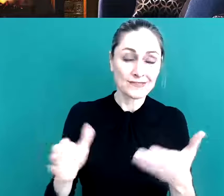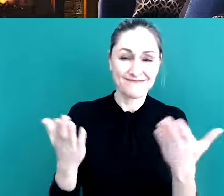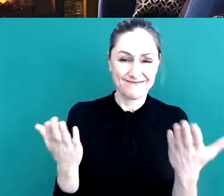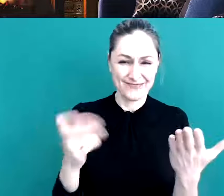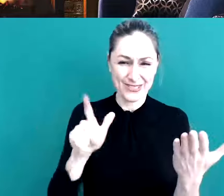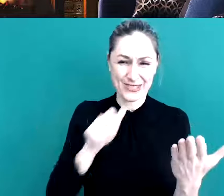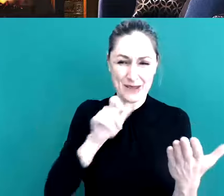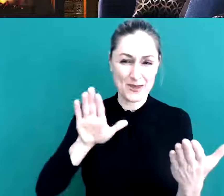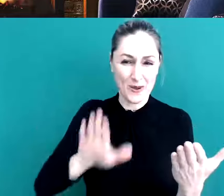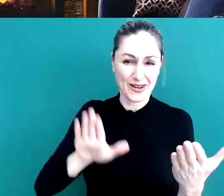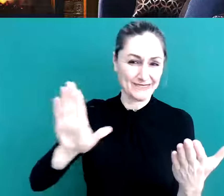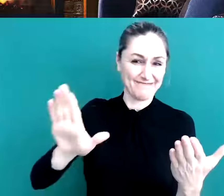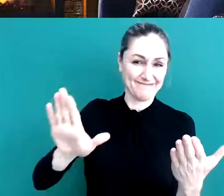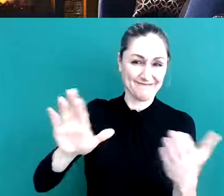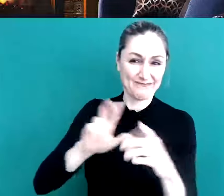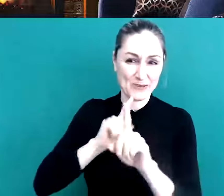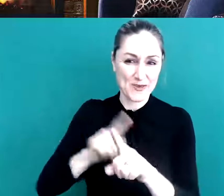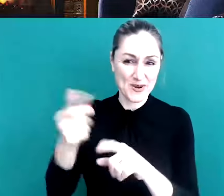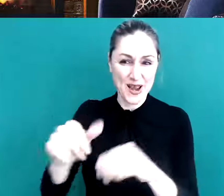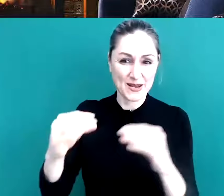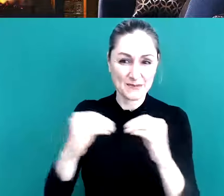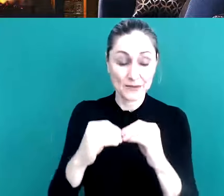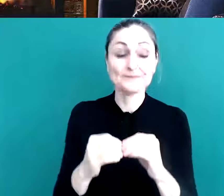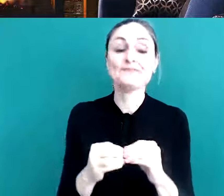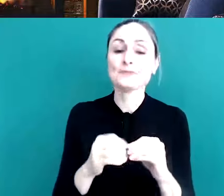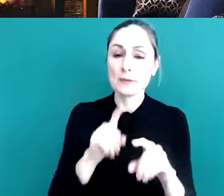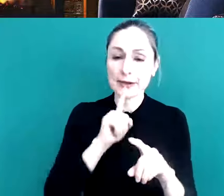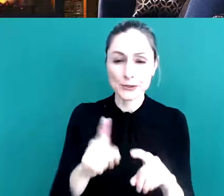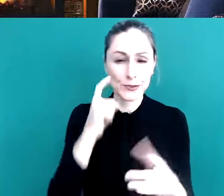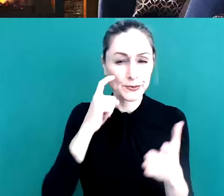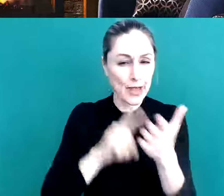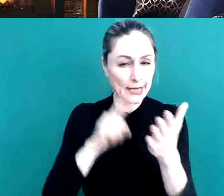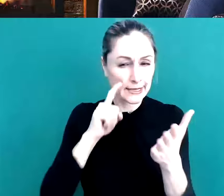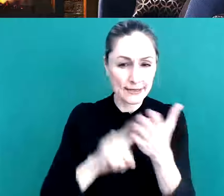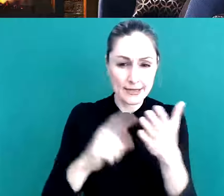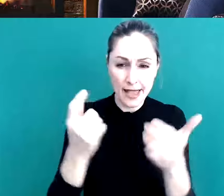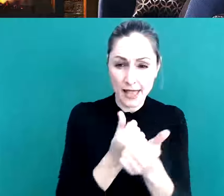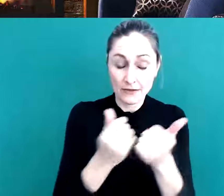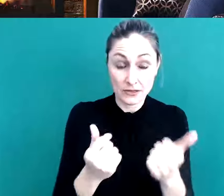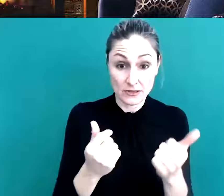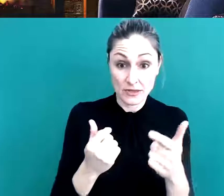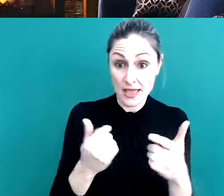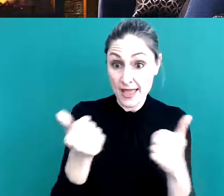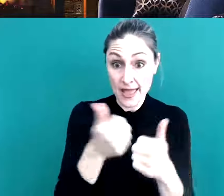Make sure you recognize all the inquiries, write down any questions you have about anything